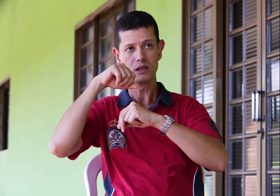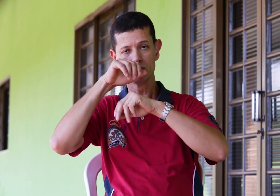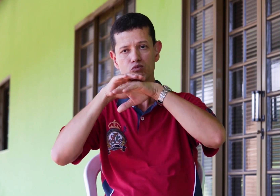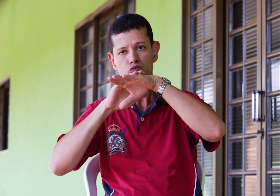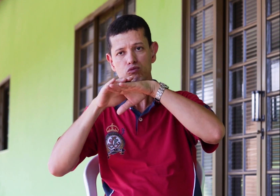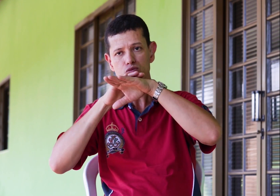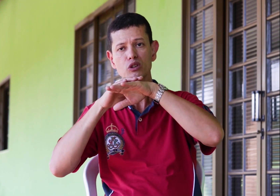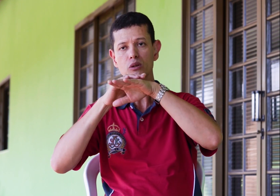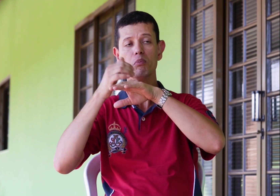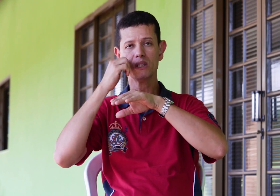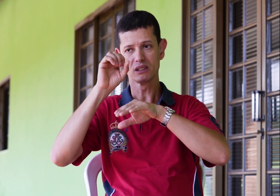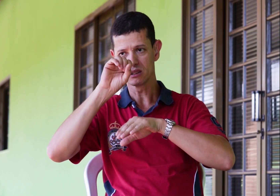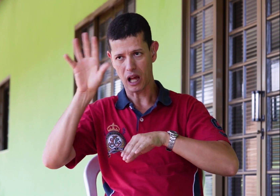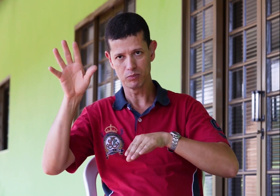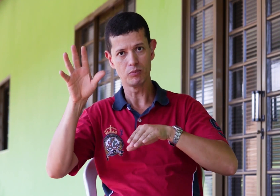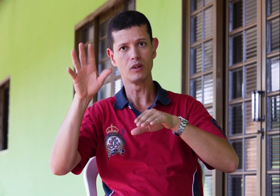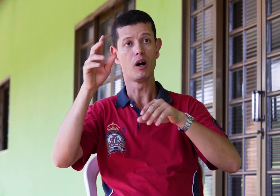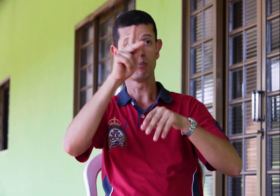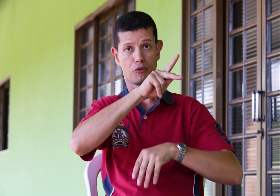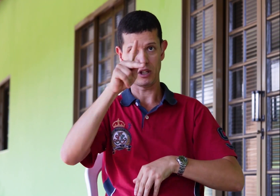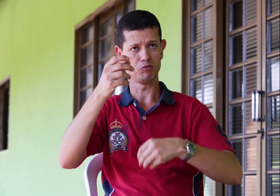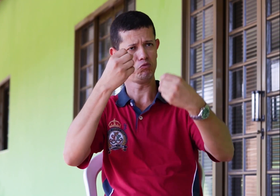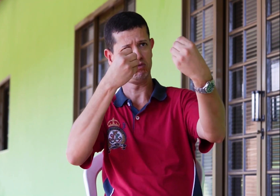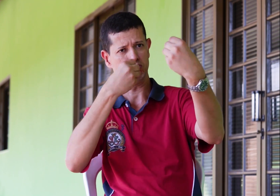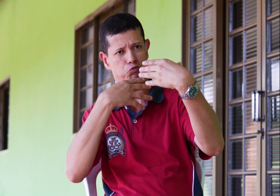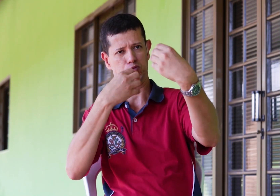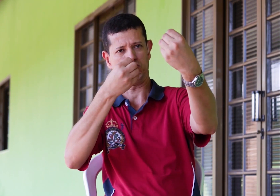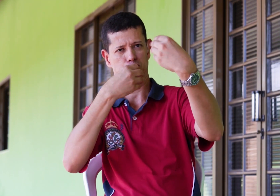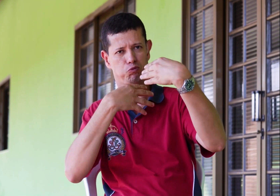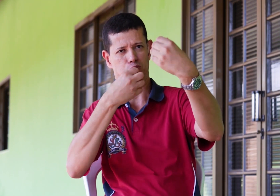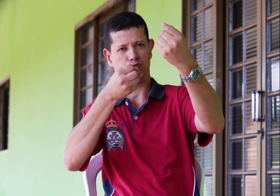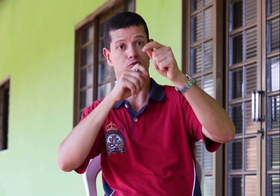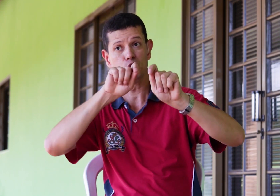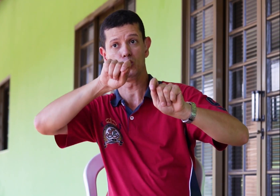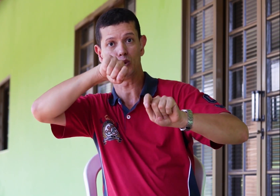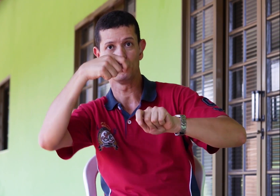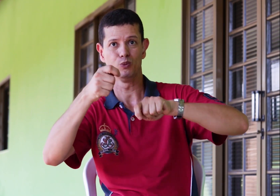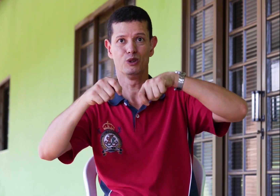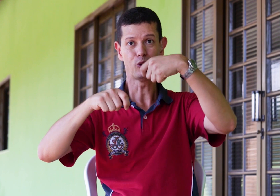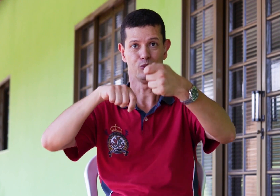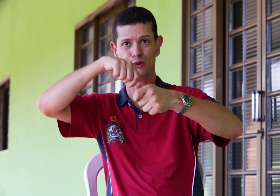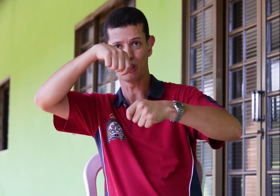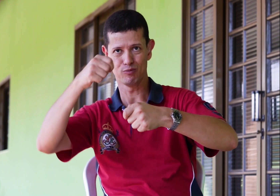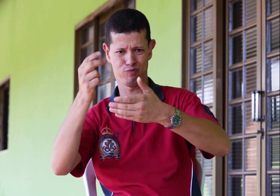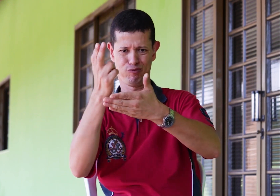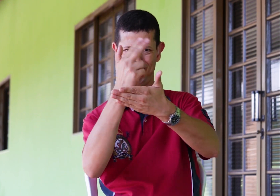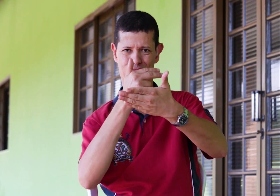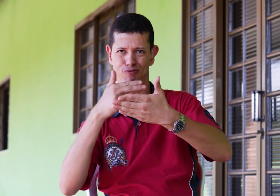After talking to the school staff, my mother left. The teacher began teaching me some signs, while I was drawing.